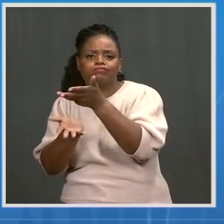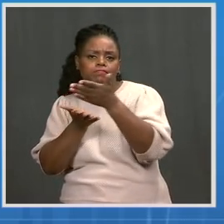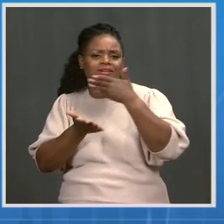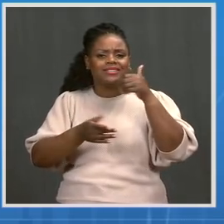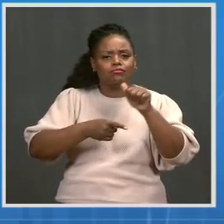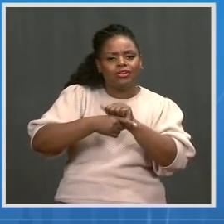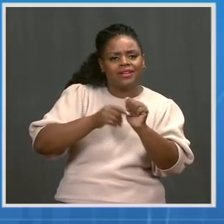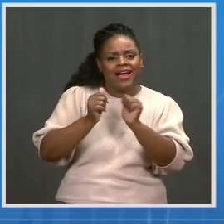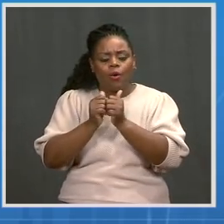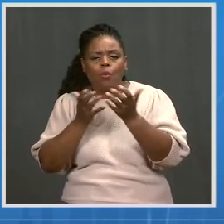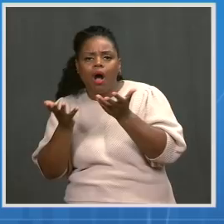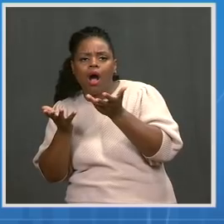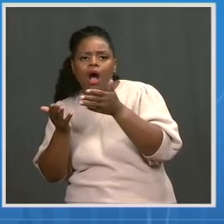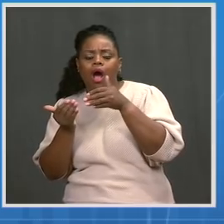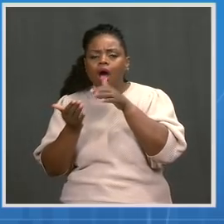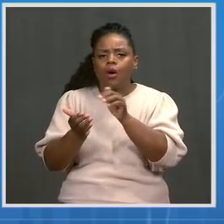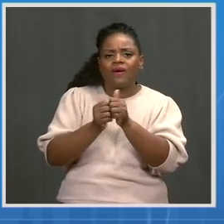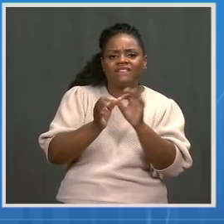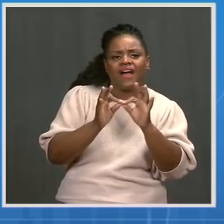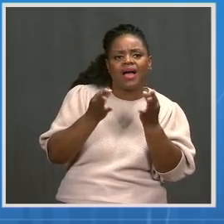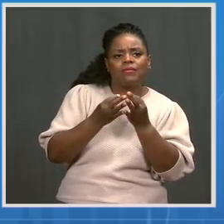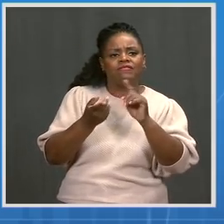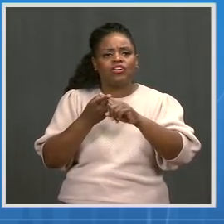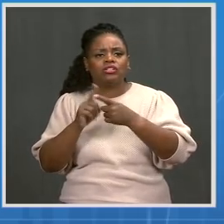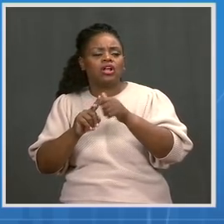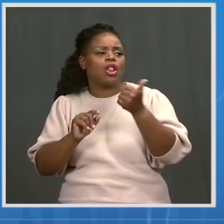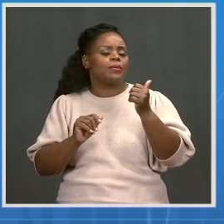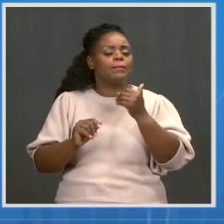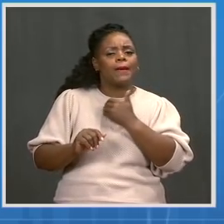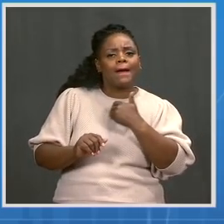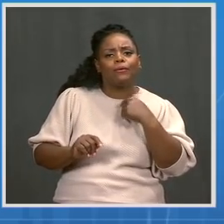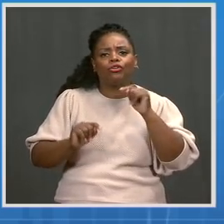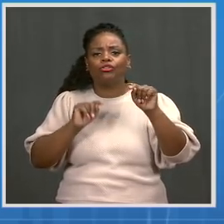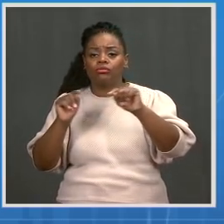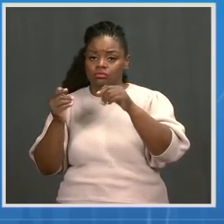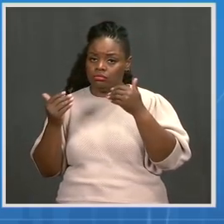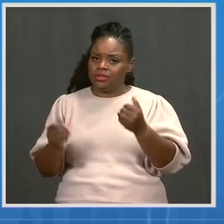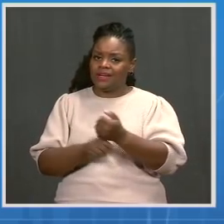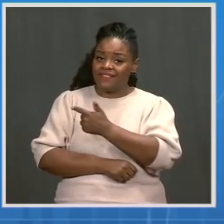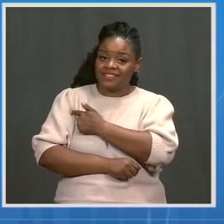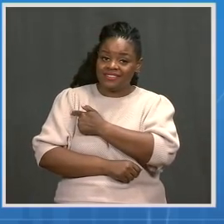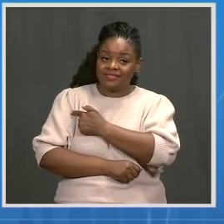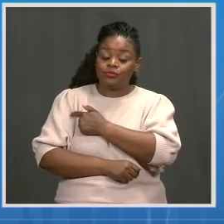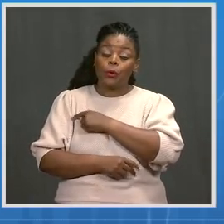and other community members about getting vaccinated. Second, we've also partnered with companies nationwide